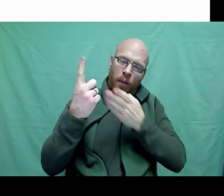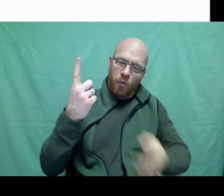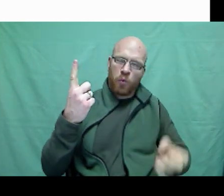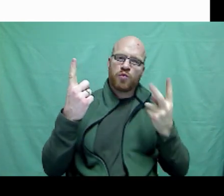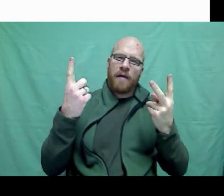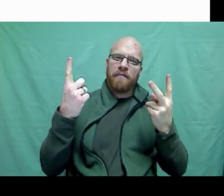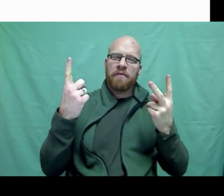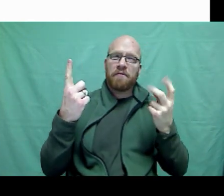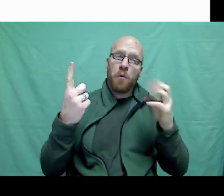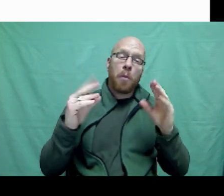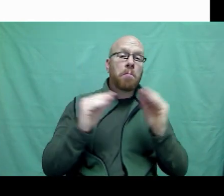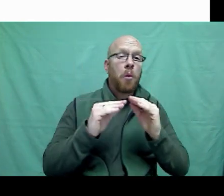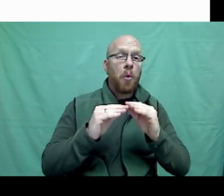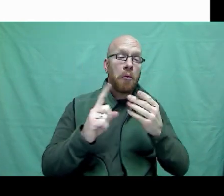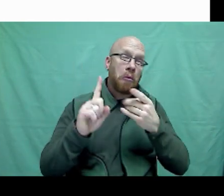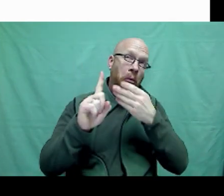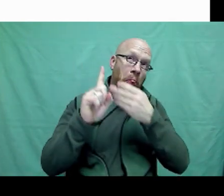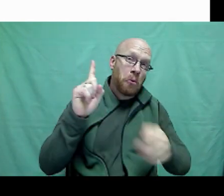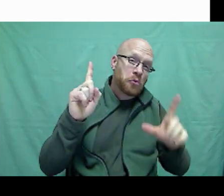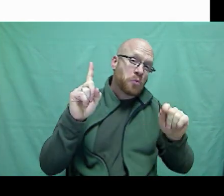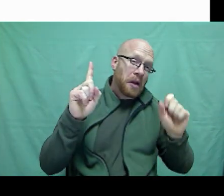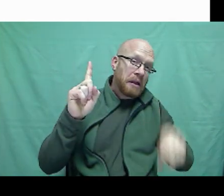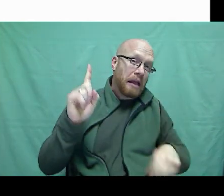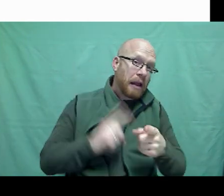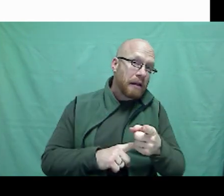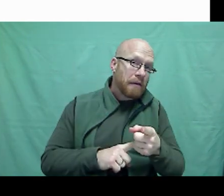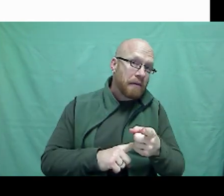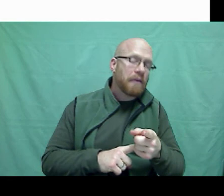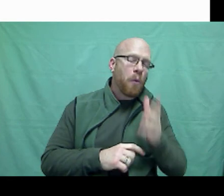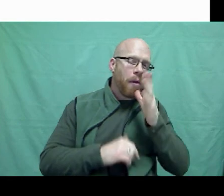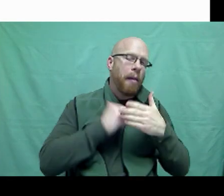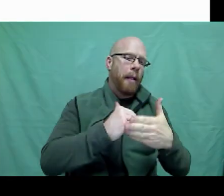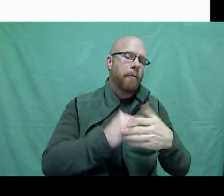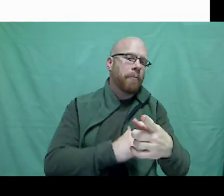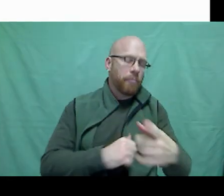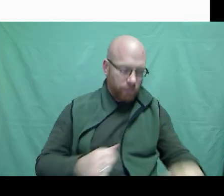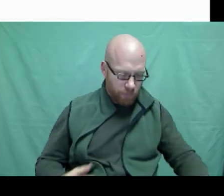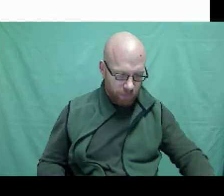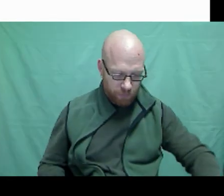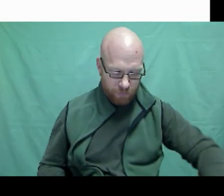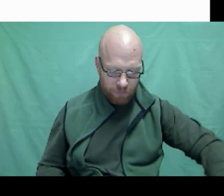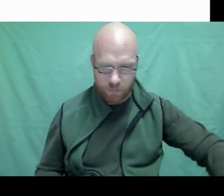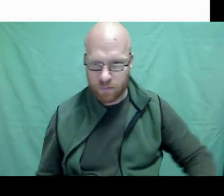thru 12, or 15, maybe even 20, and it will help with this process.